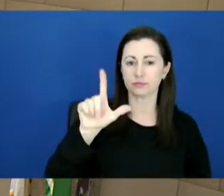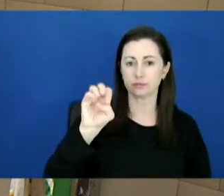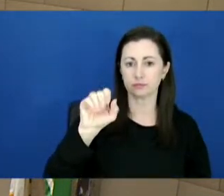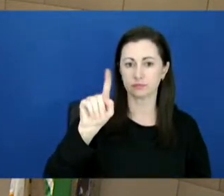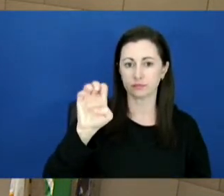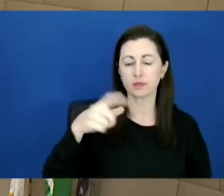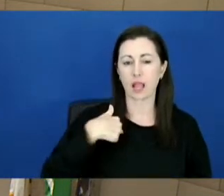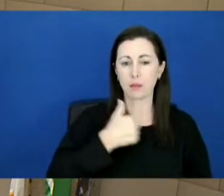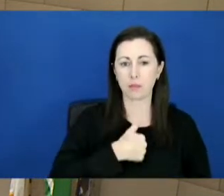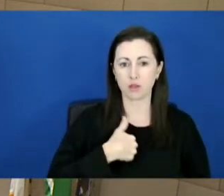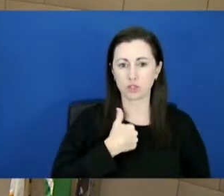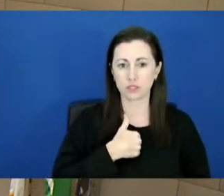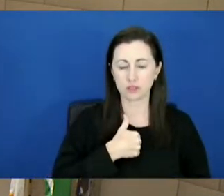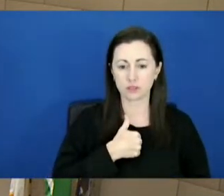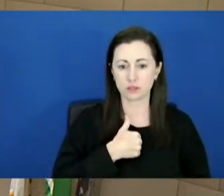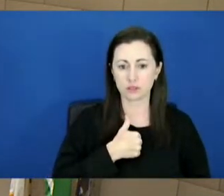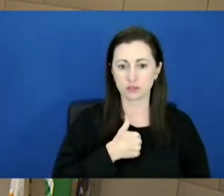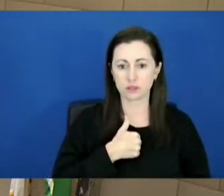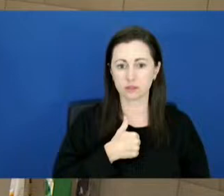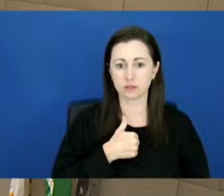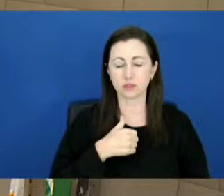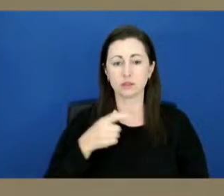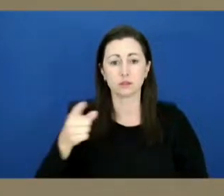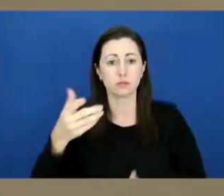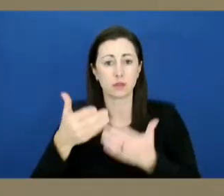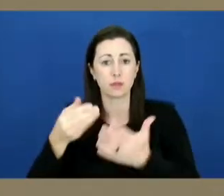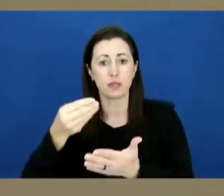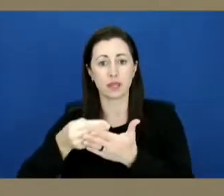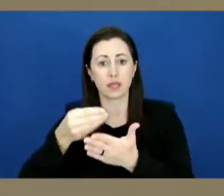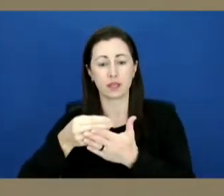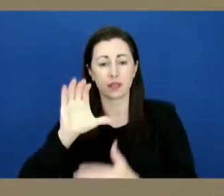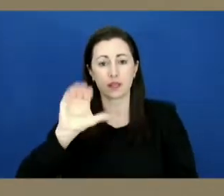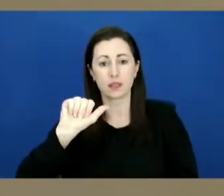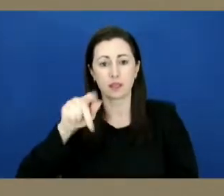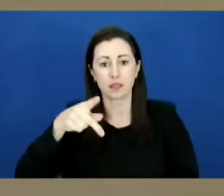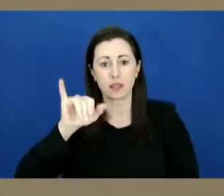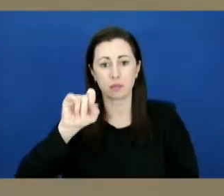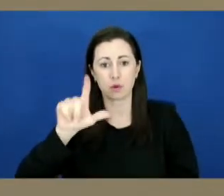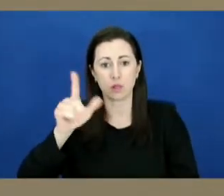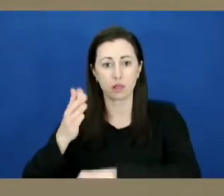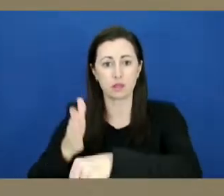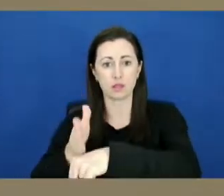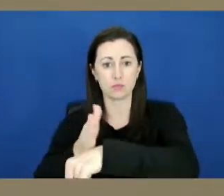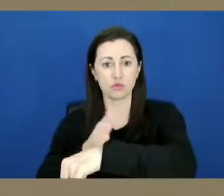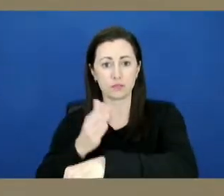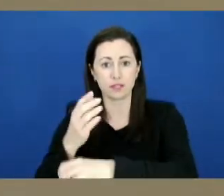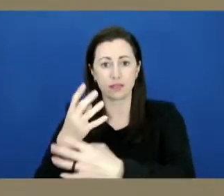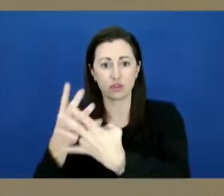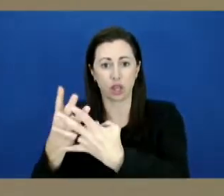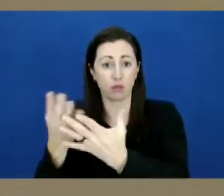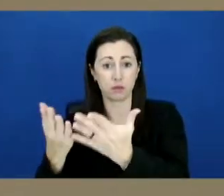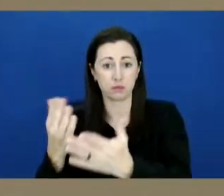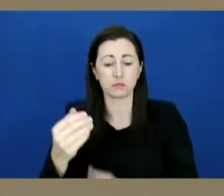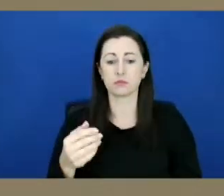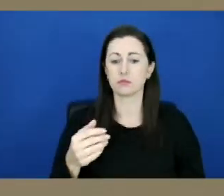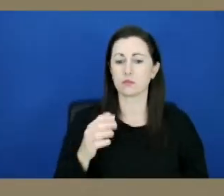FEDERAL OR STATE OR LOCAL LAW.